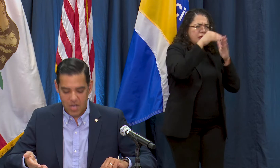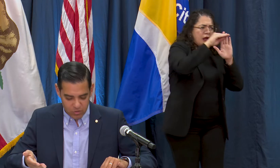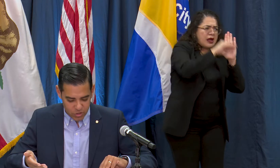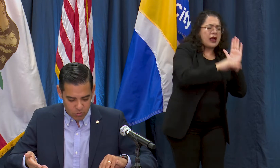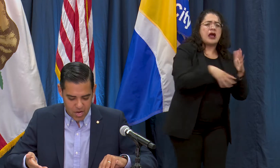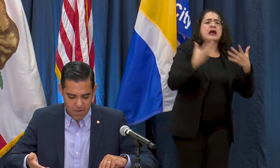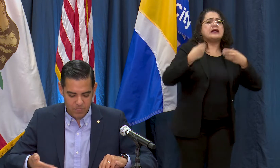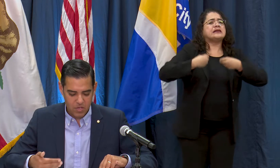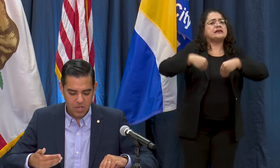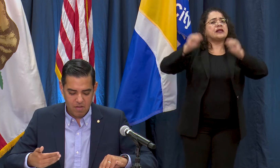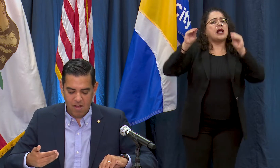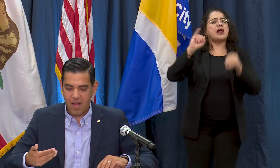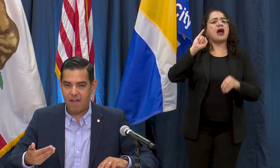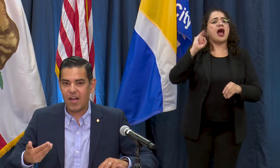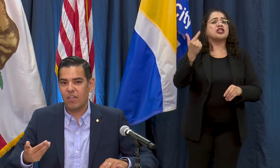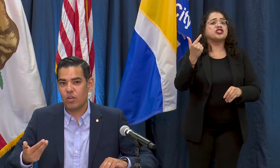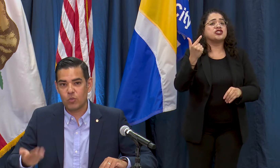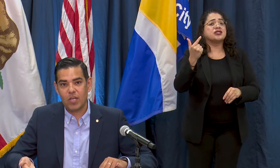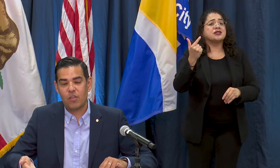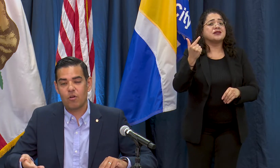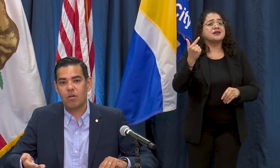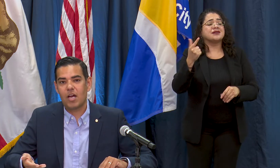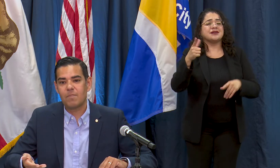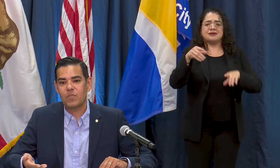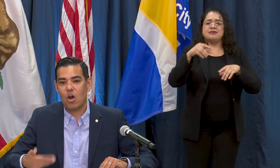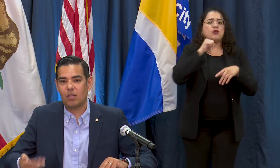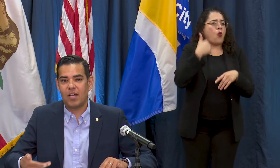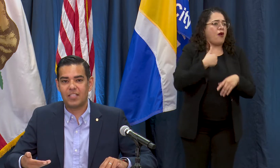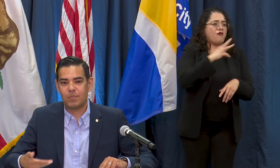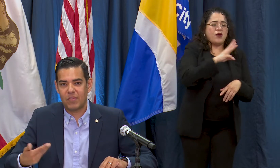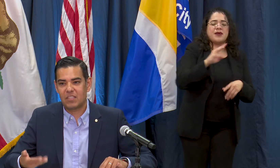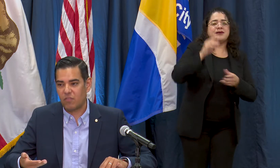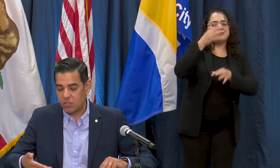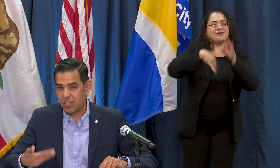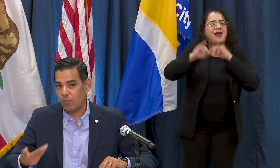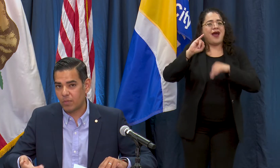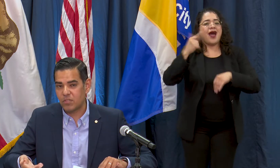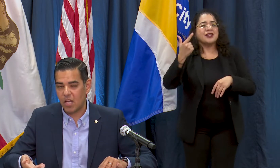Instagram, they're doing other online types of activities to help them sell